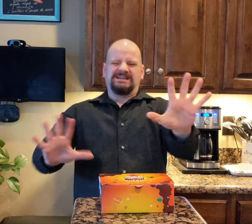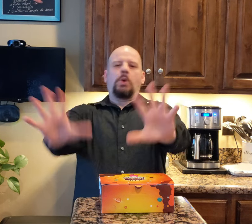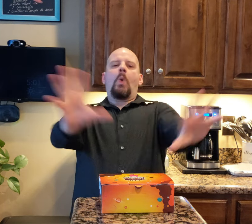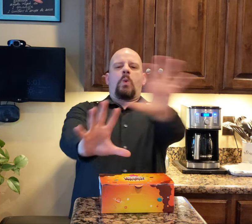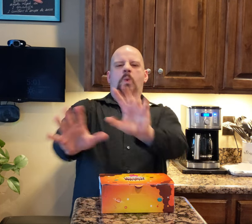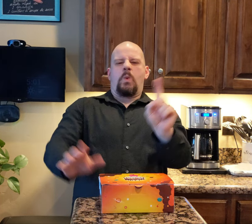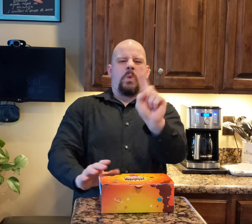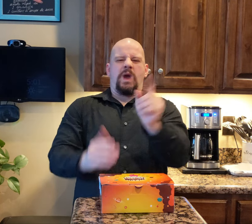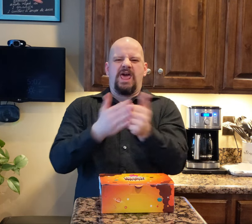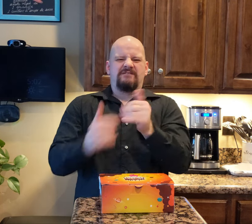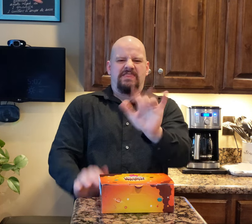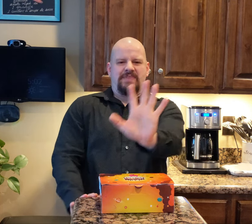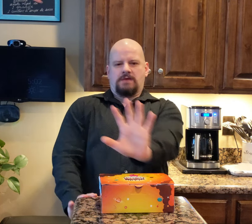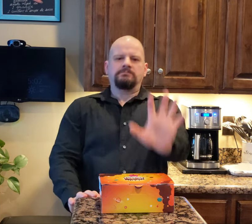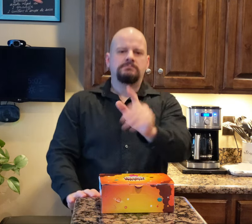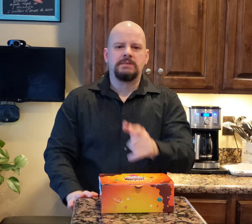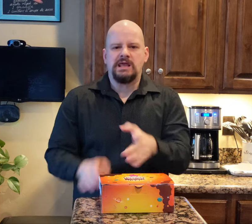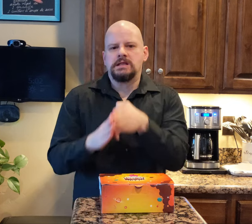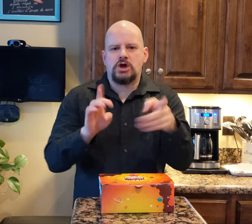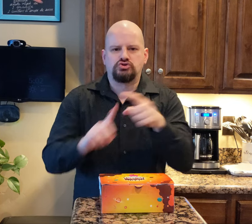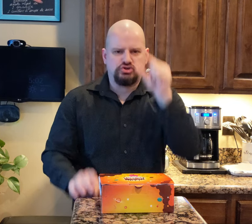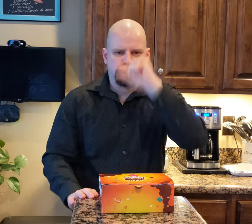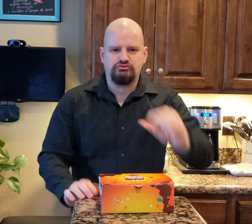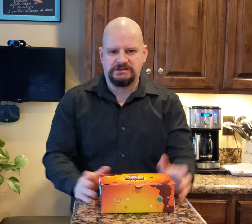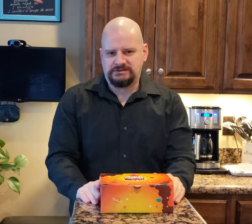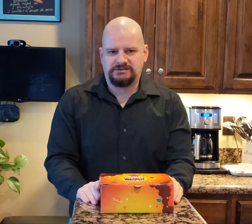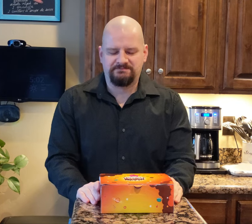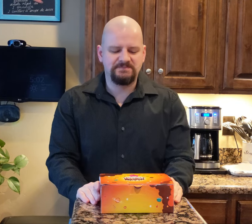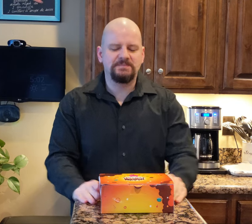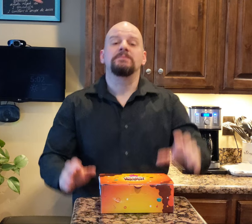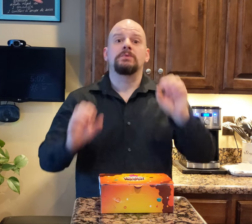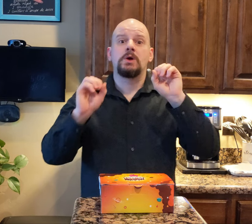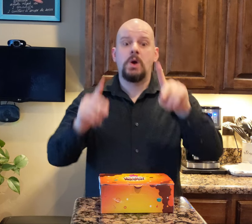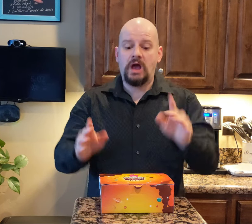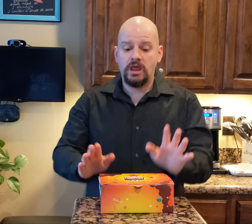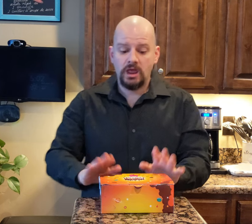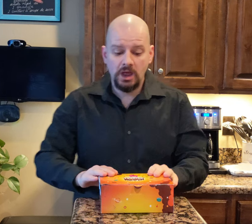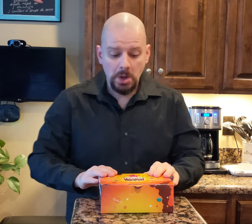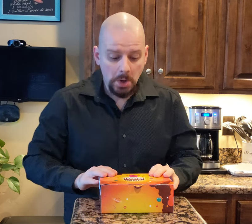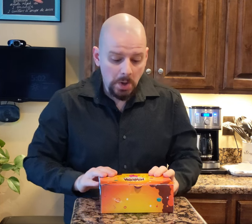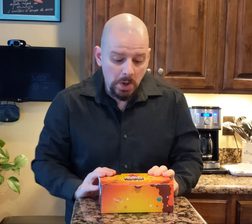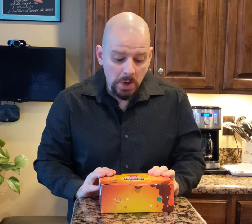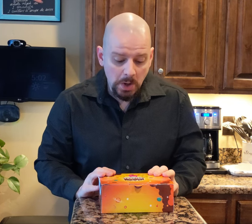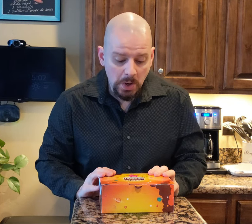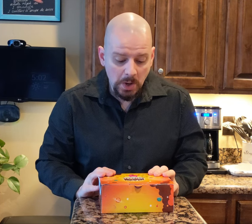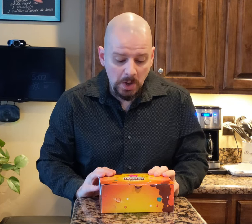wherever this is located. It's next to Greece. Okay!